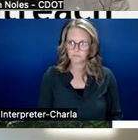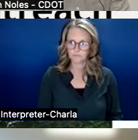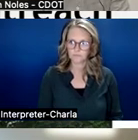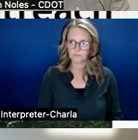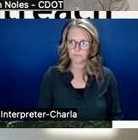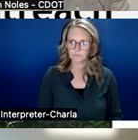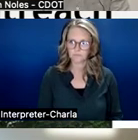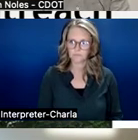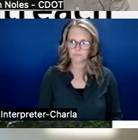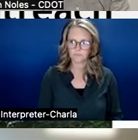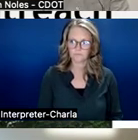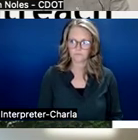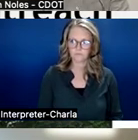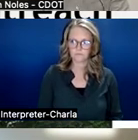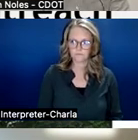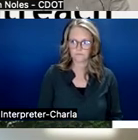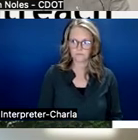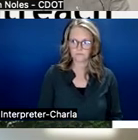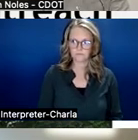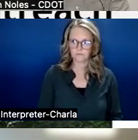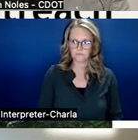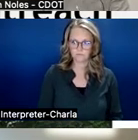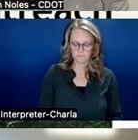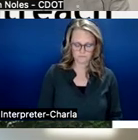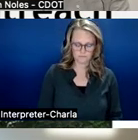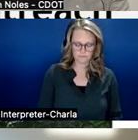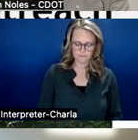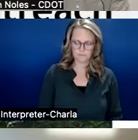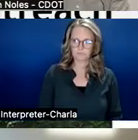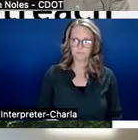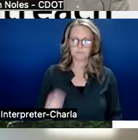we have attended over 130 public events or popups.